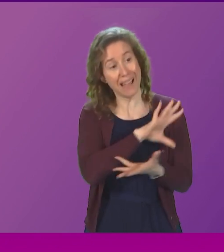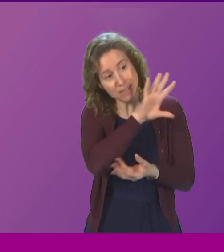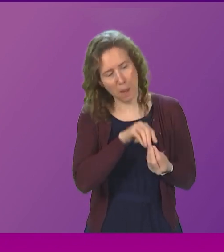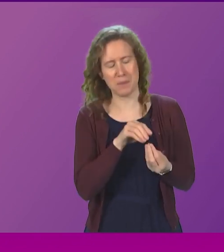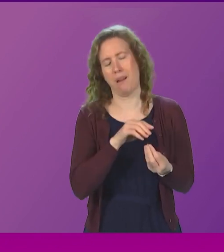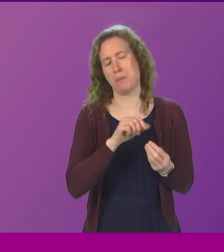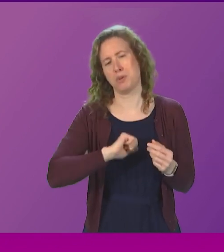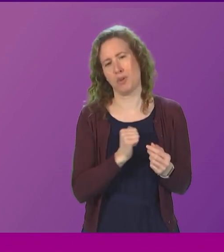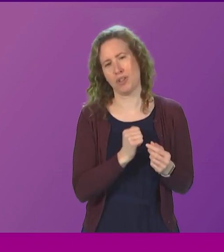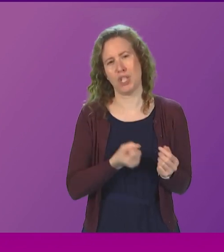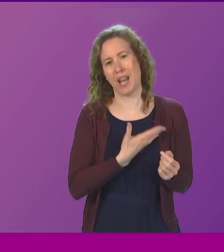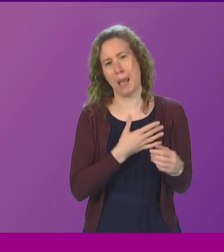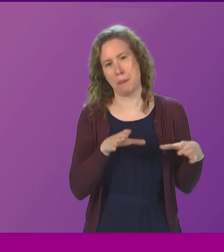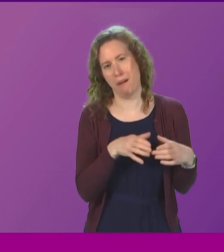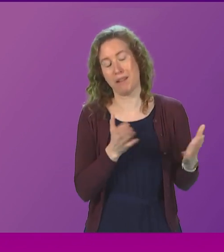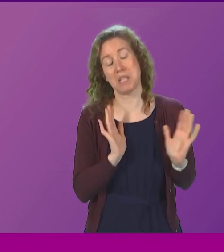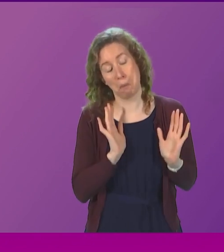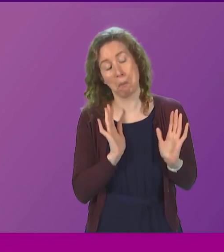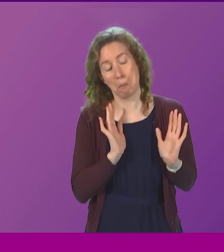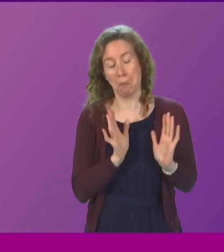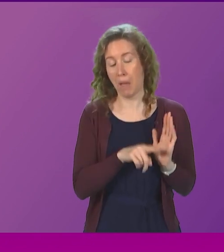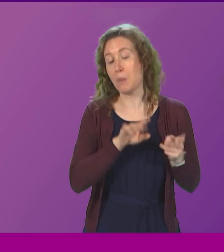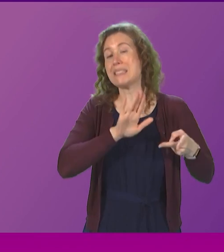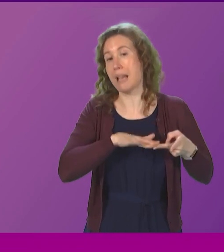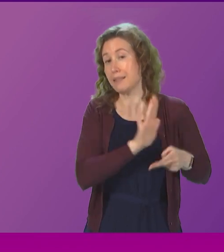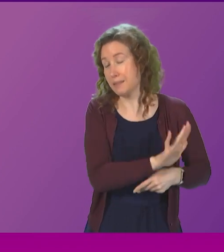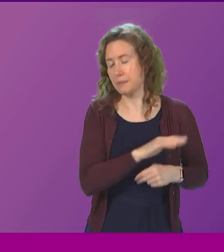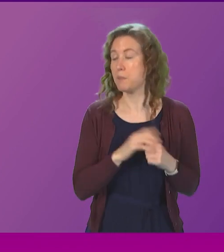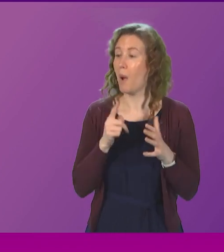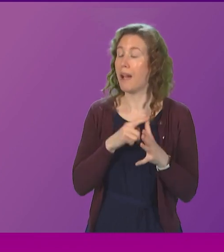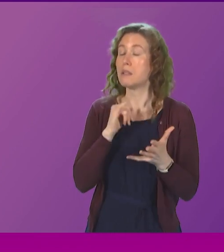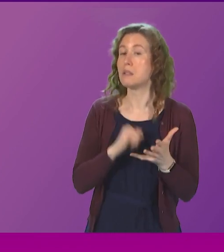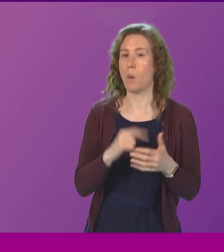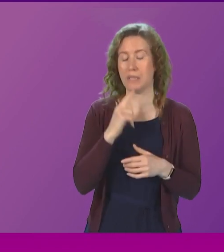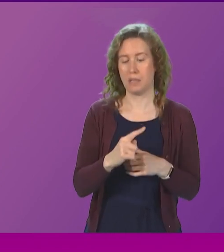That sums up Anas Sarwar and the Scottish Labour Party pretty well.